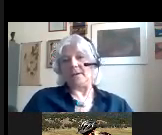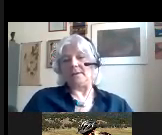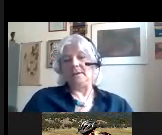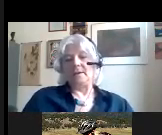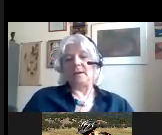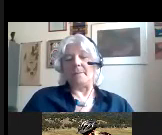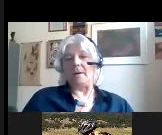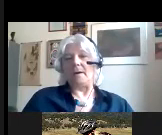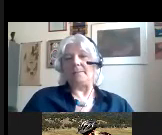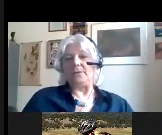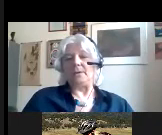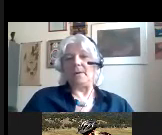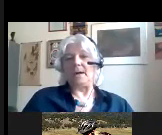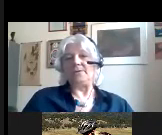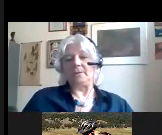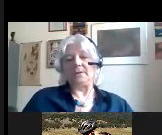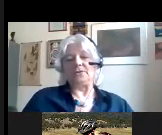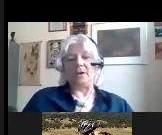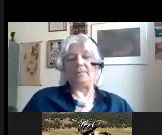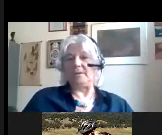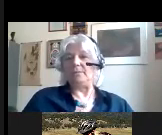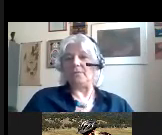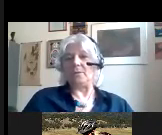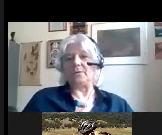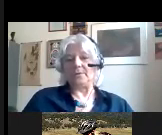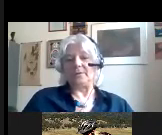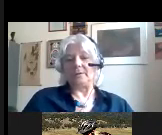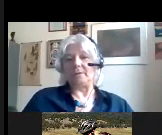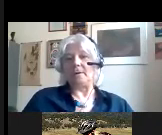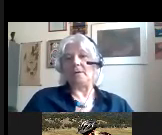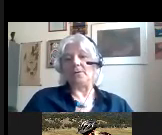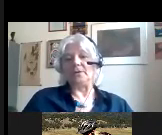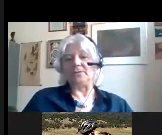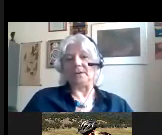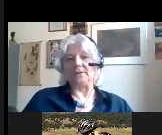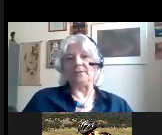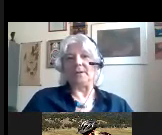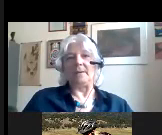up that you can monitor as you're helping them move forward with their goals and objectives.